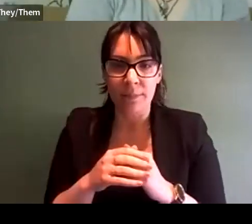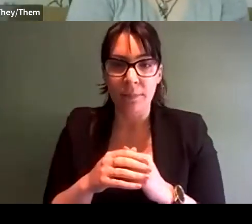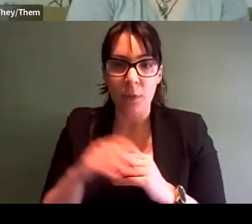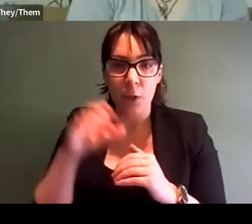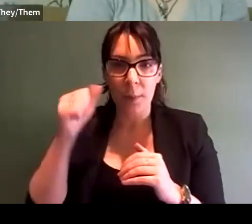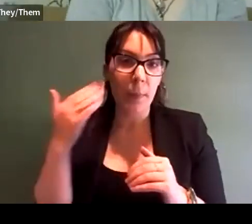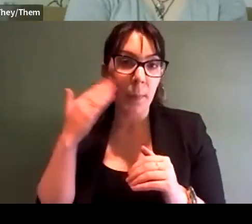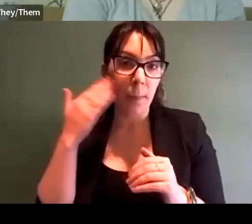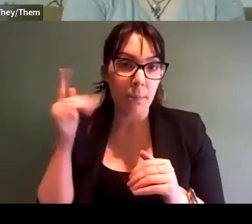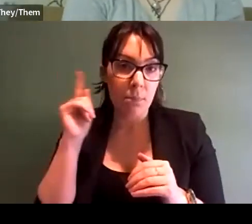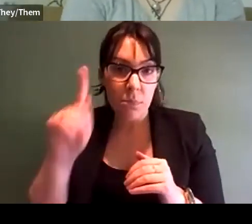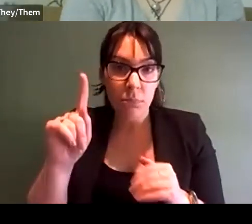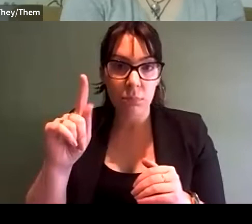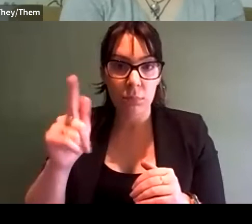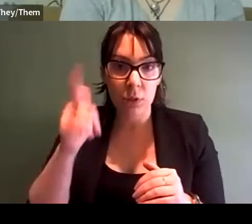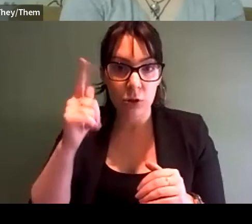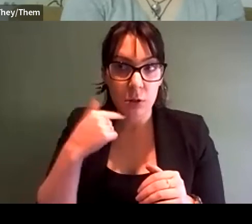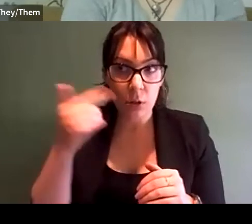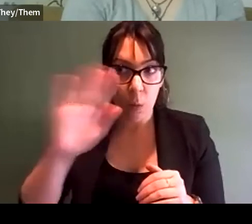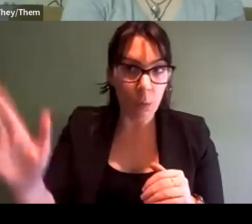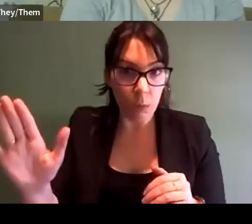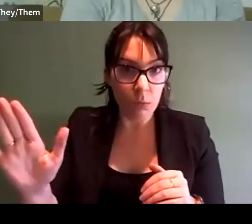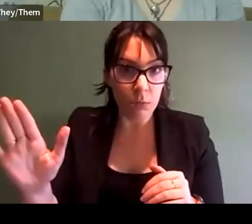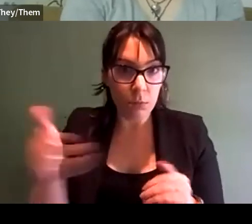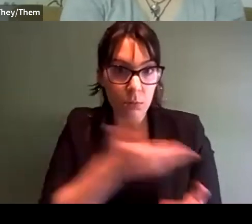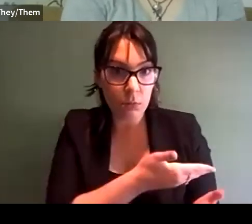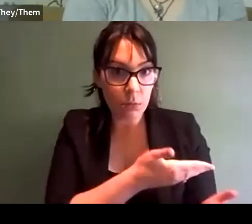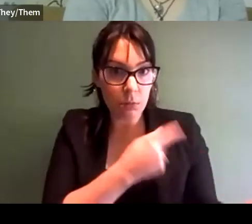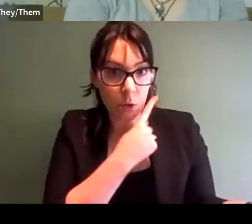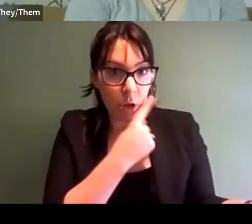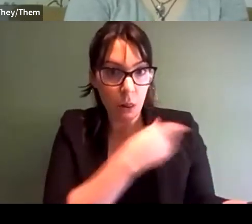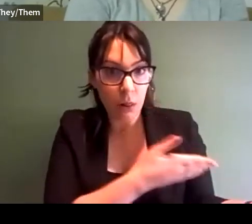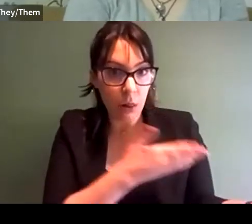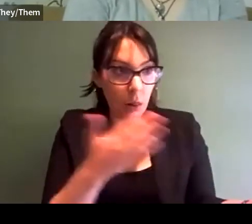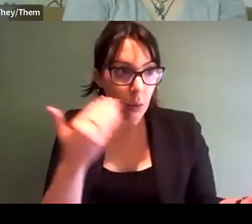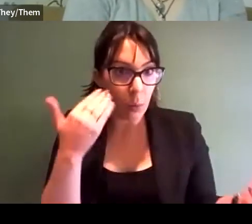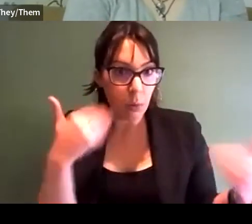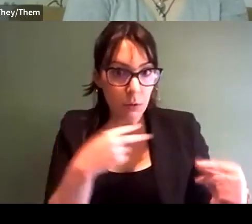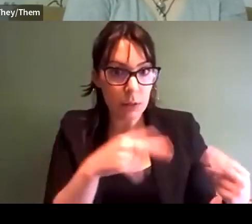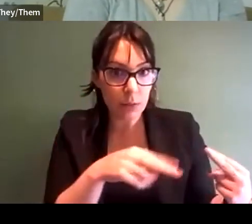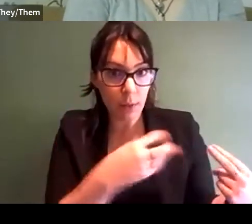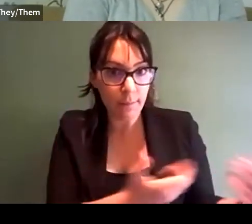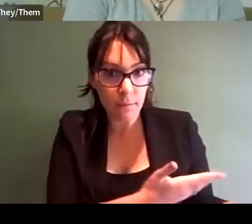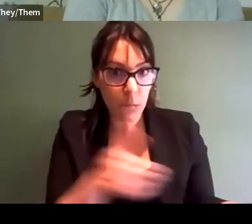And I just remember my mom kind of going to her being like, Hello, autistic here, you should have had some sort of support. Yeah.